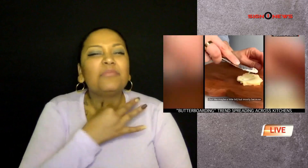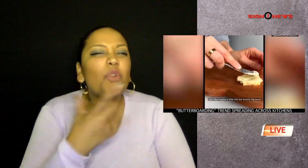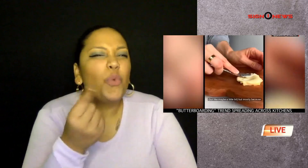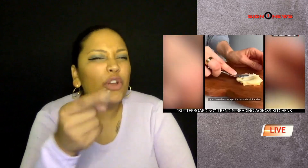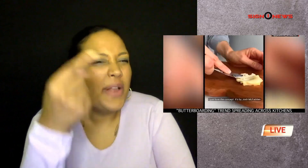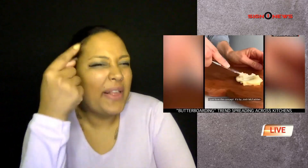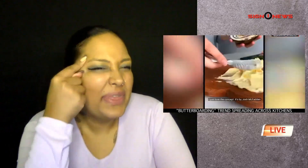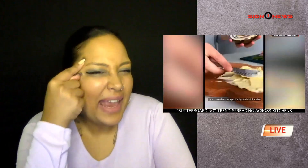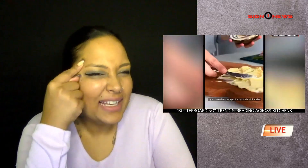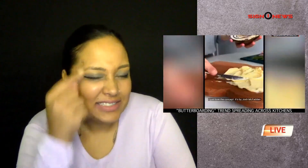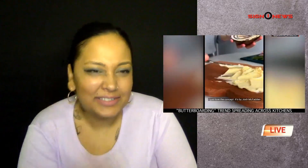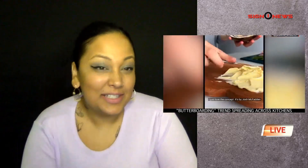What do you think?